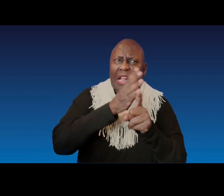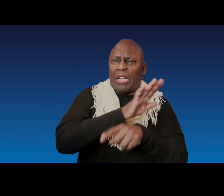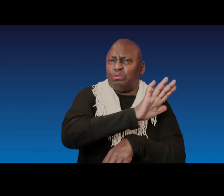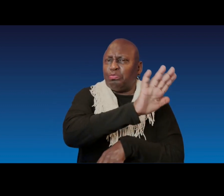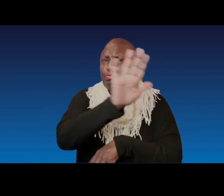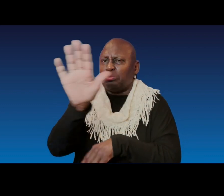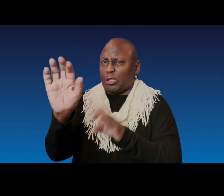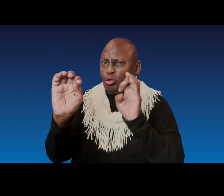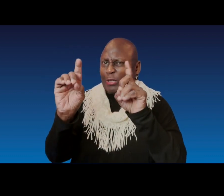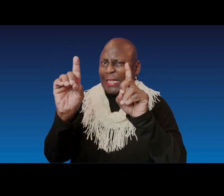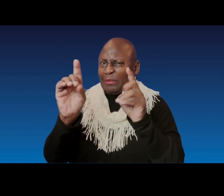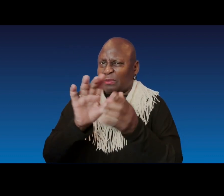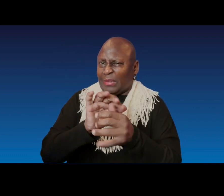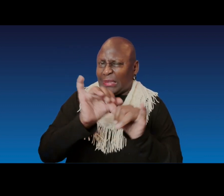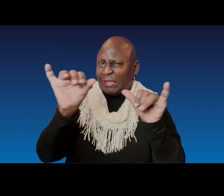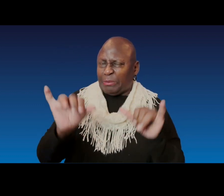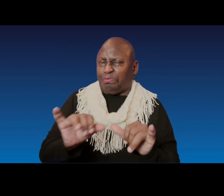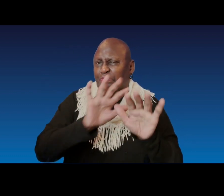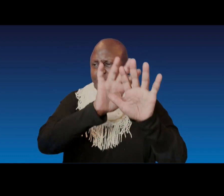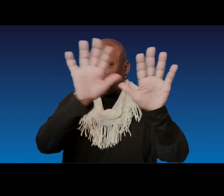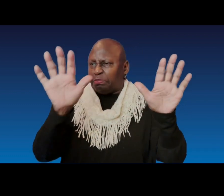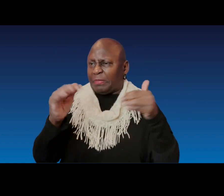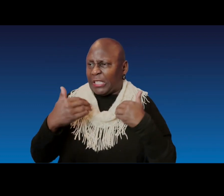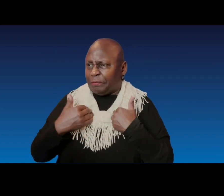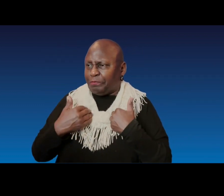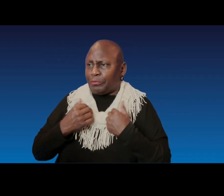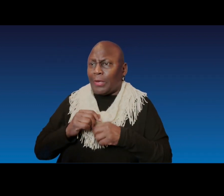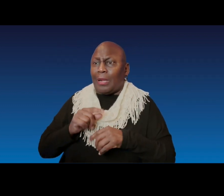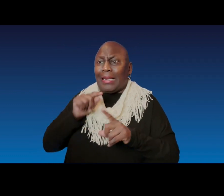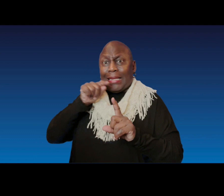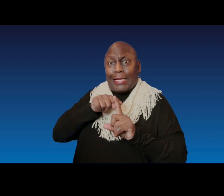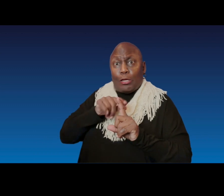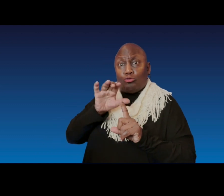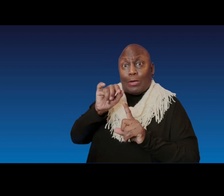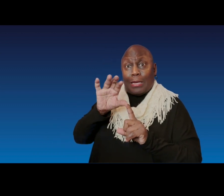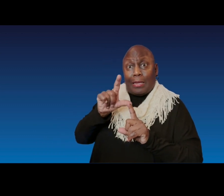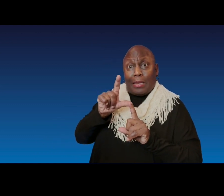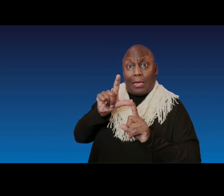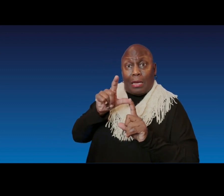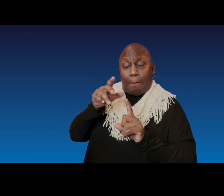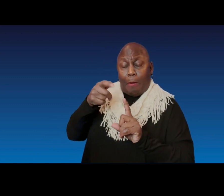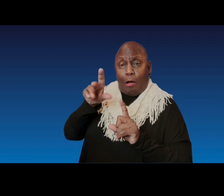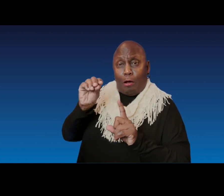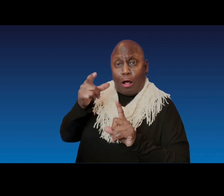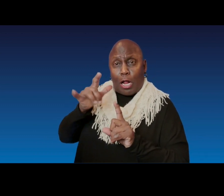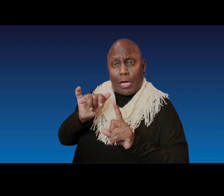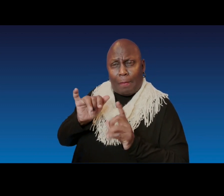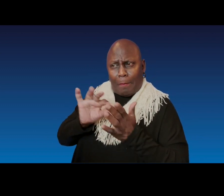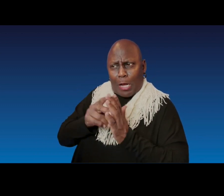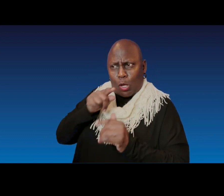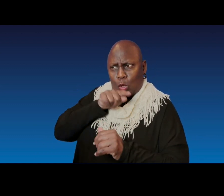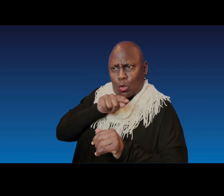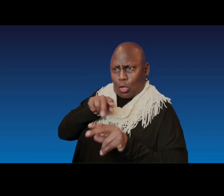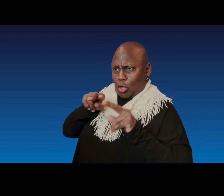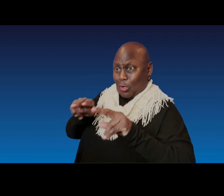in the educational system. It looks at teaching approaches